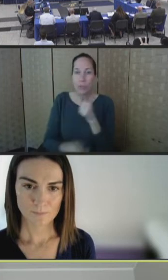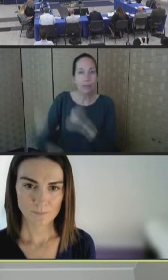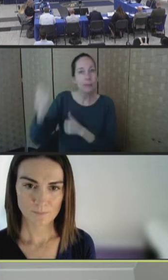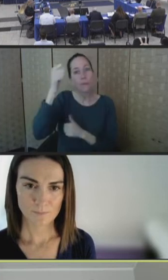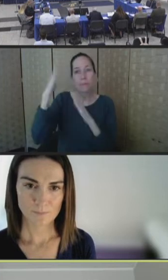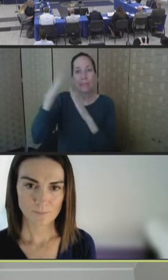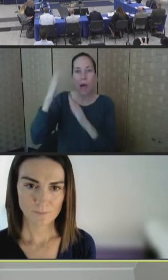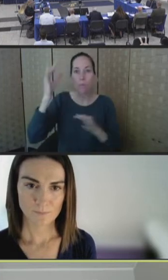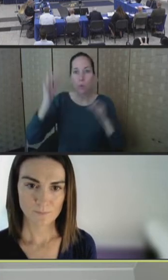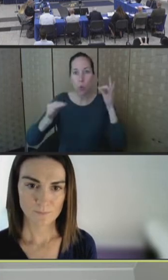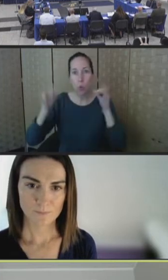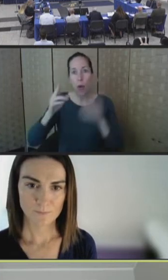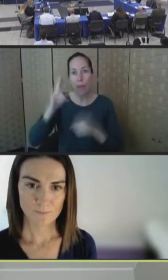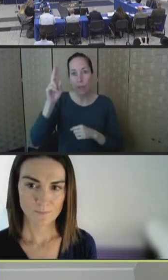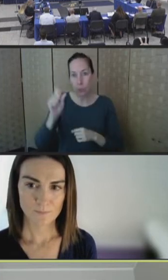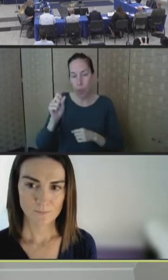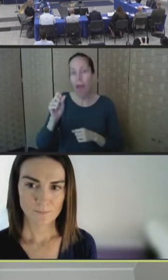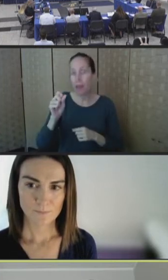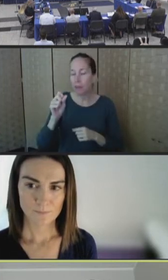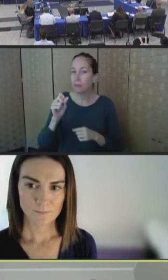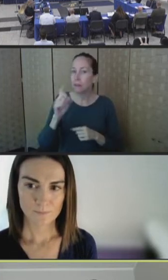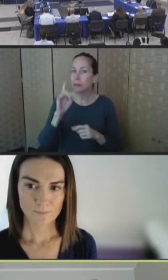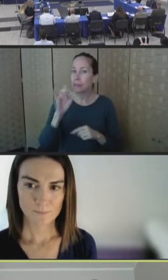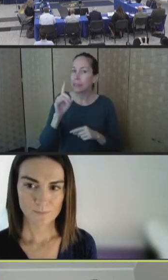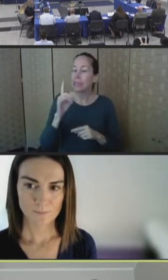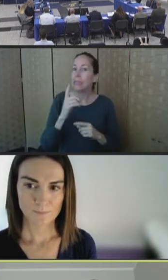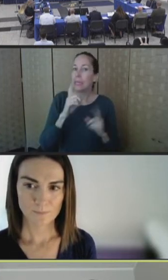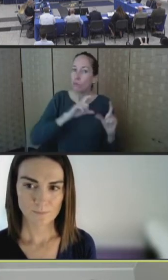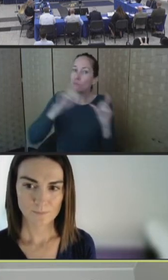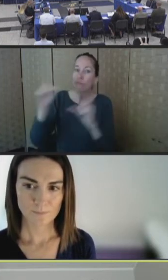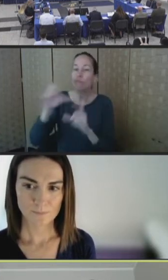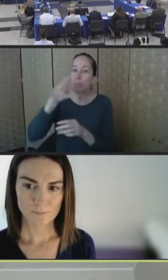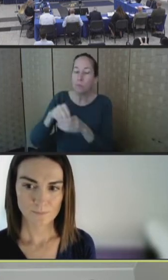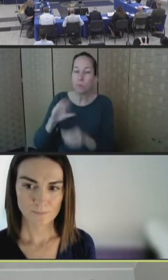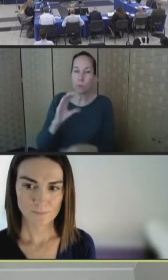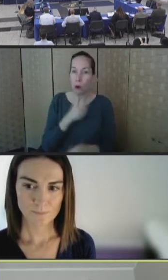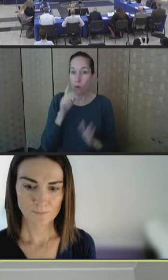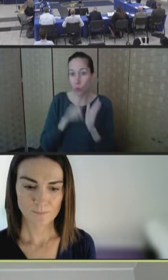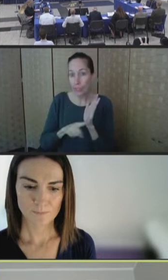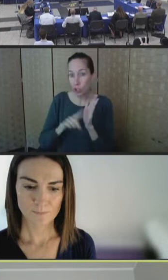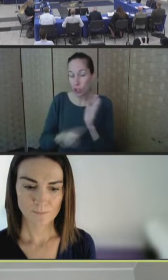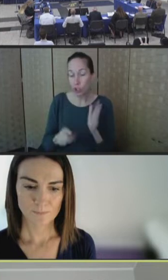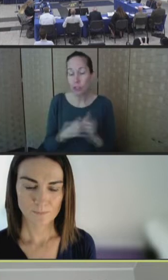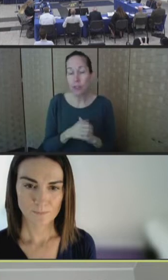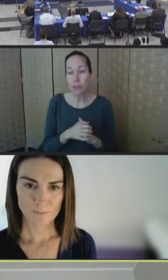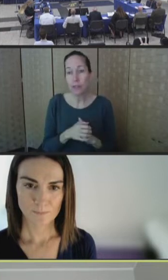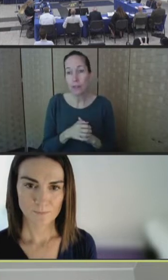Communication is obviously part of that, and you touched on that and to the extent that we,